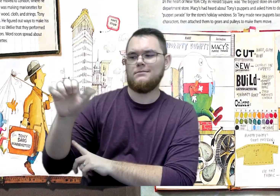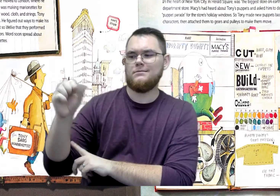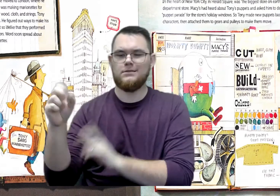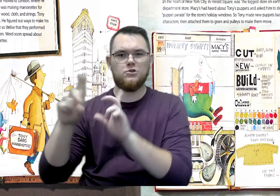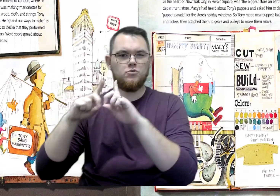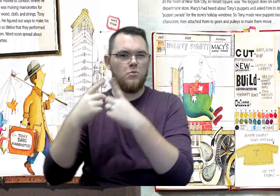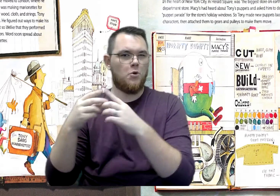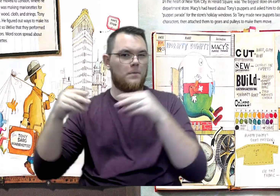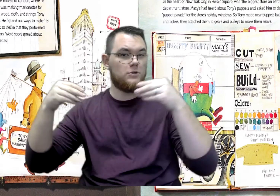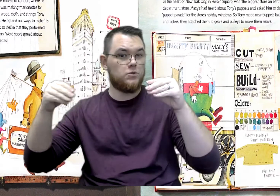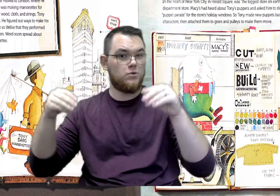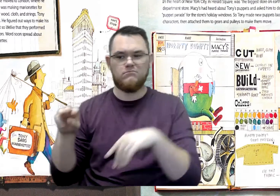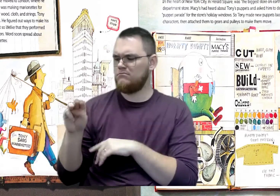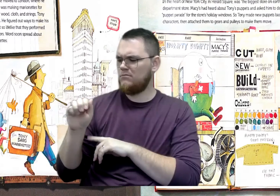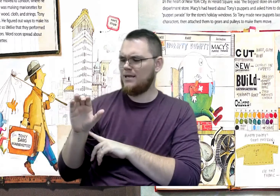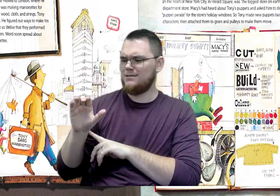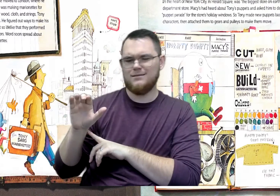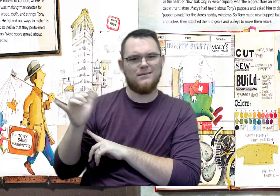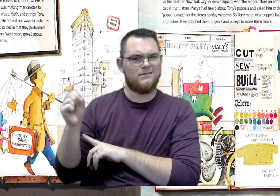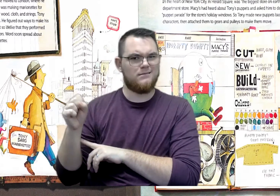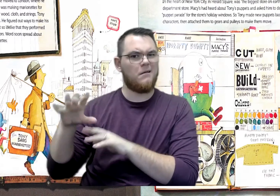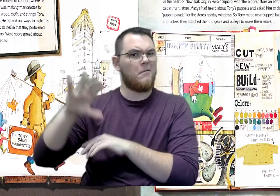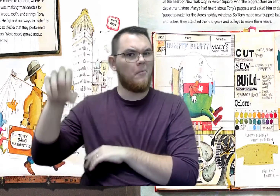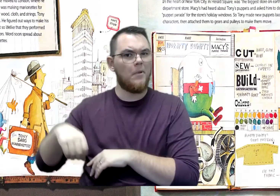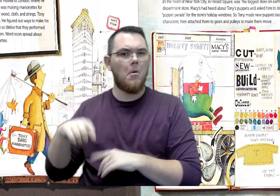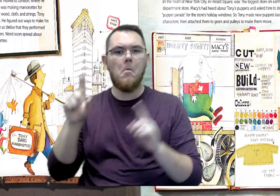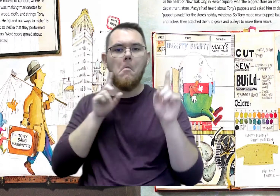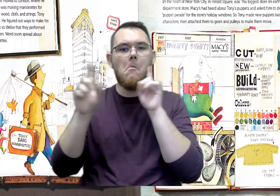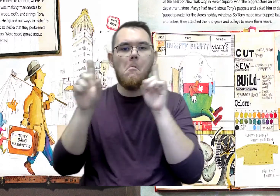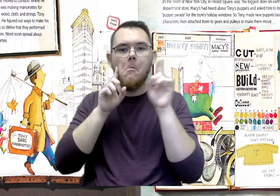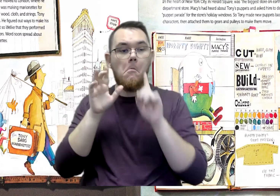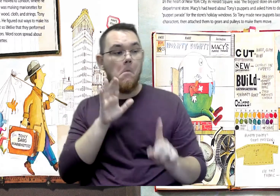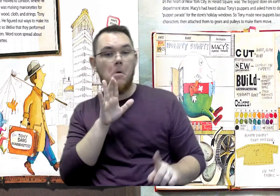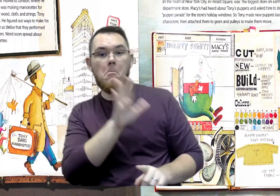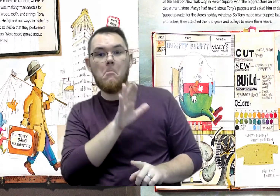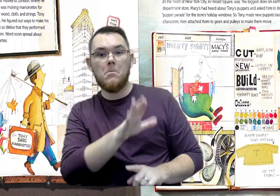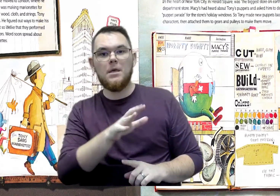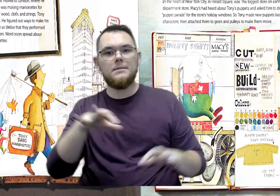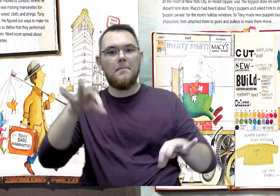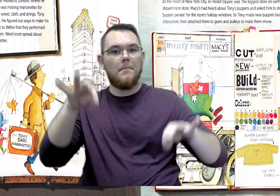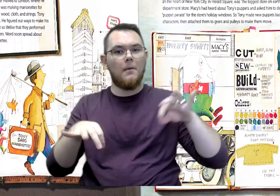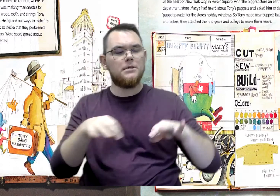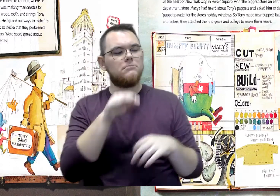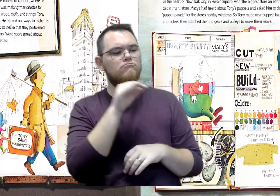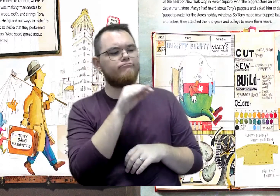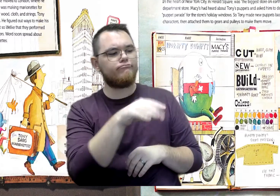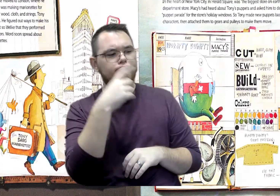Macy’s had heard about Tony’s puppets and asked him to design a “puppet parade”